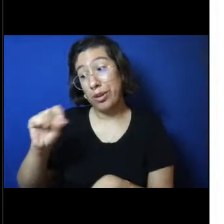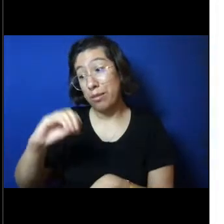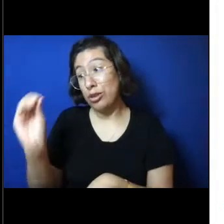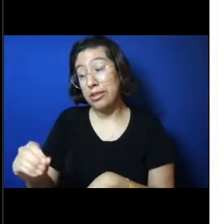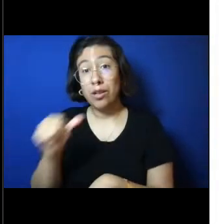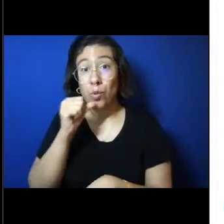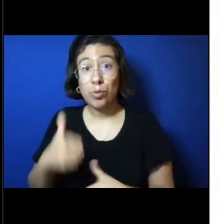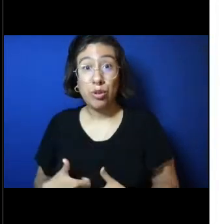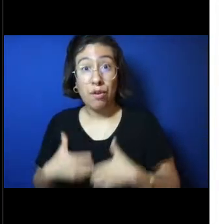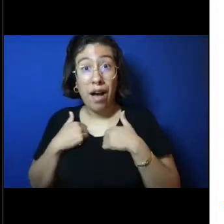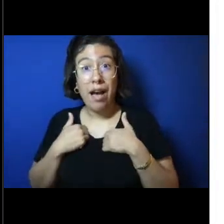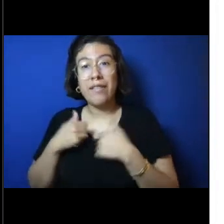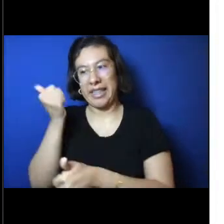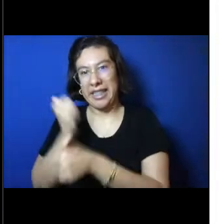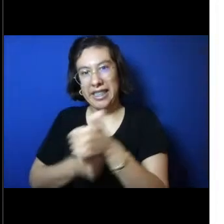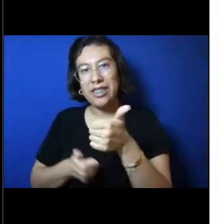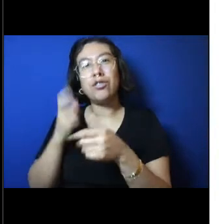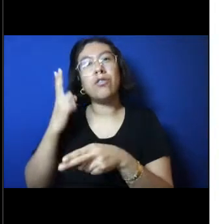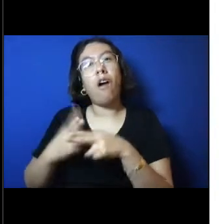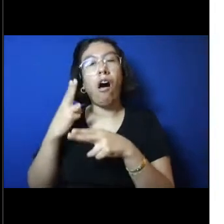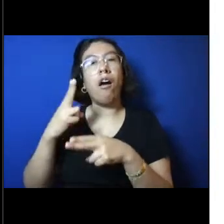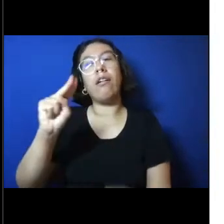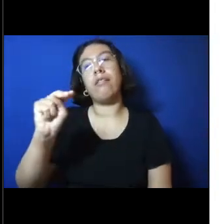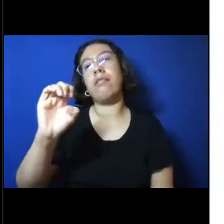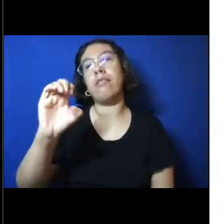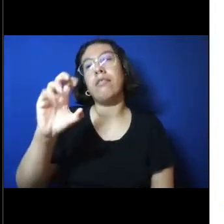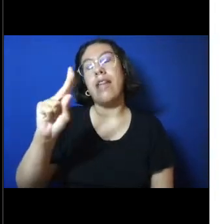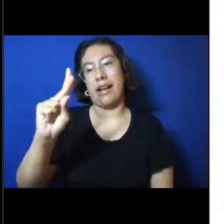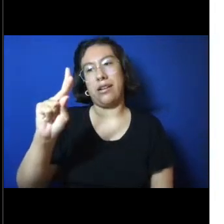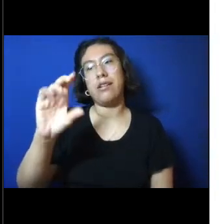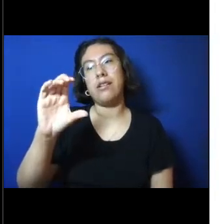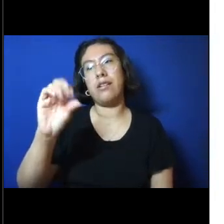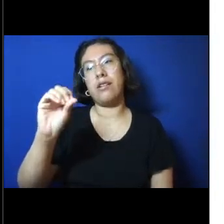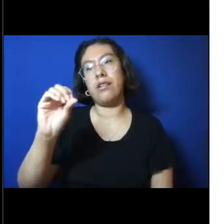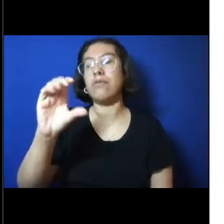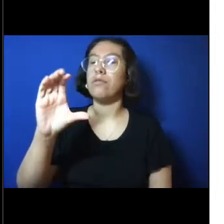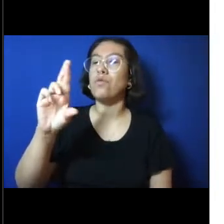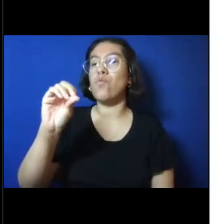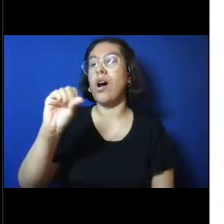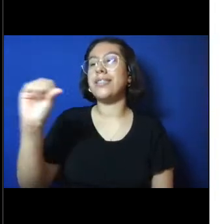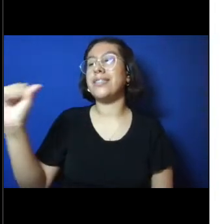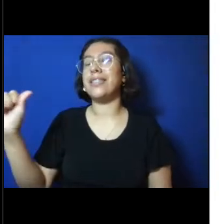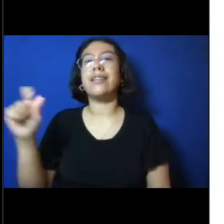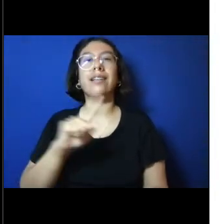Every single one of them gets what's called a necropsy, which is, basically, an autopsy is what's done on humans,